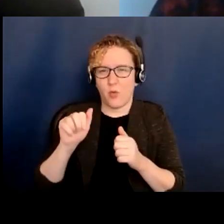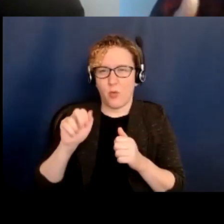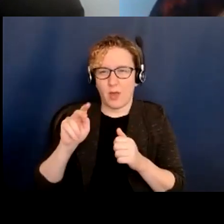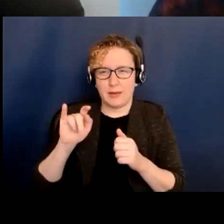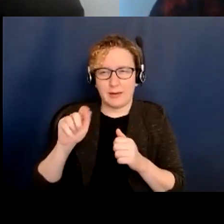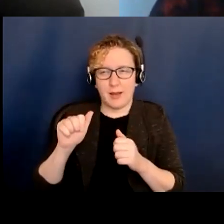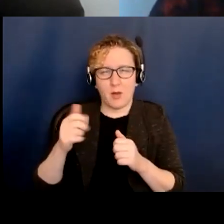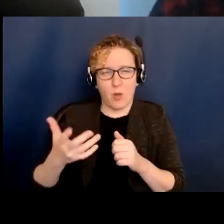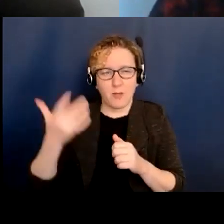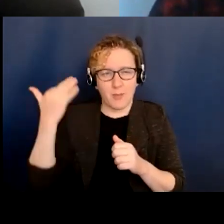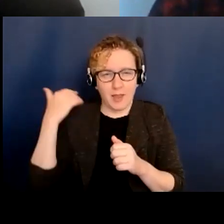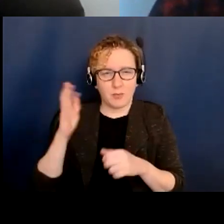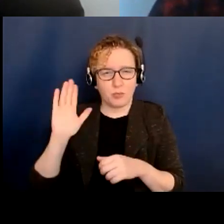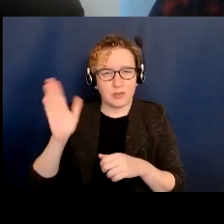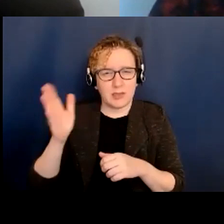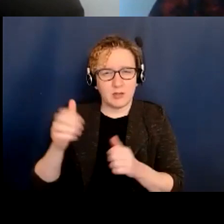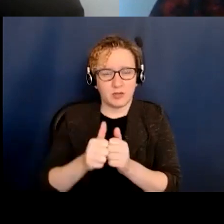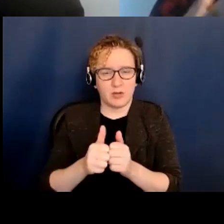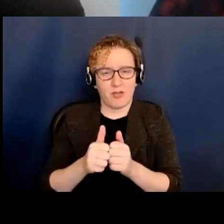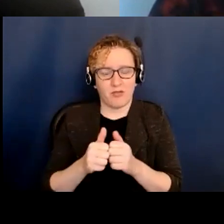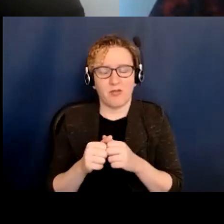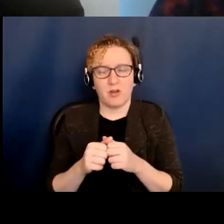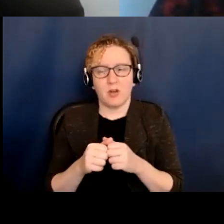We offered a scholarship.